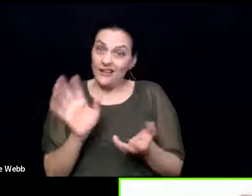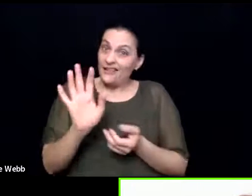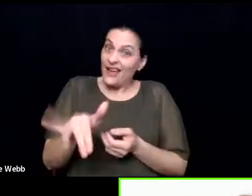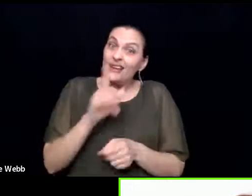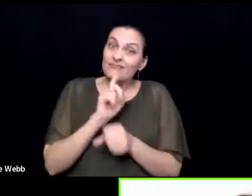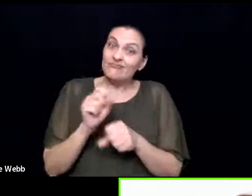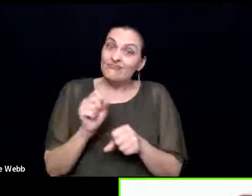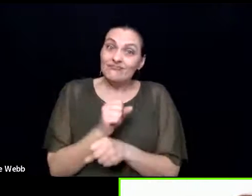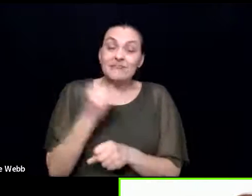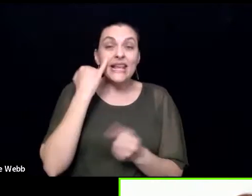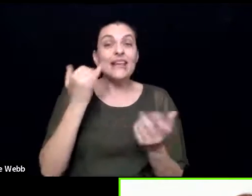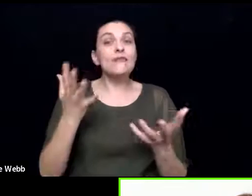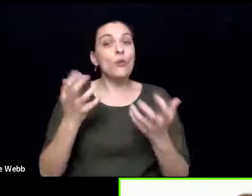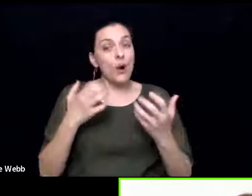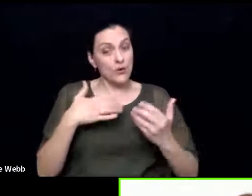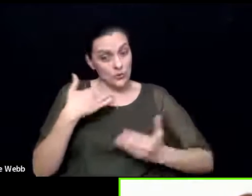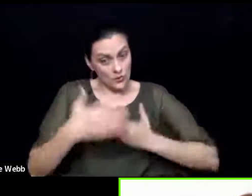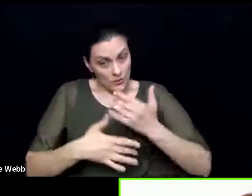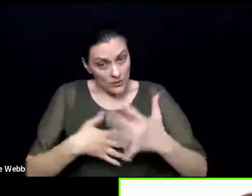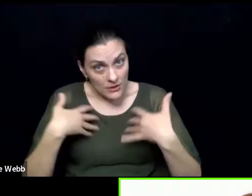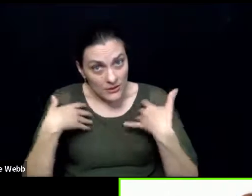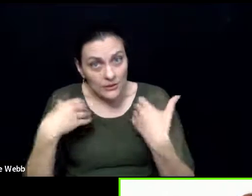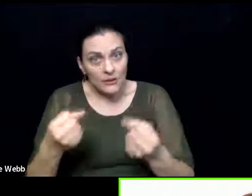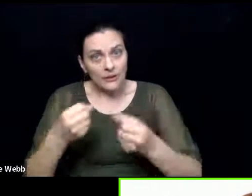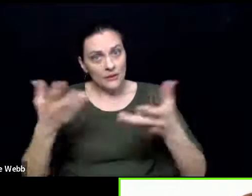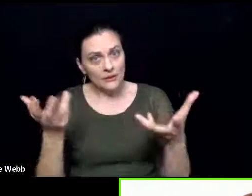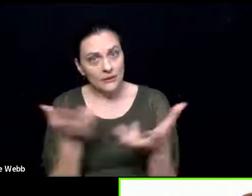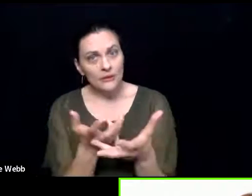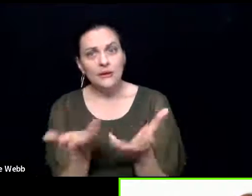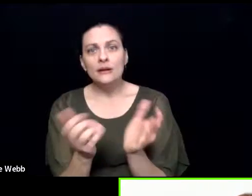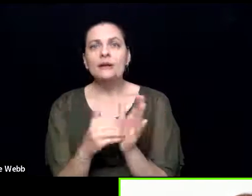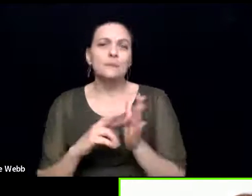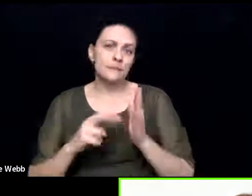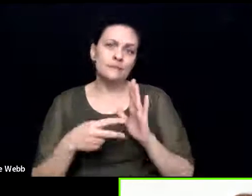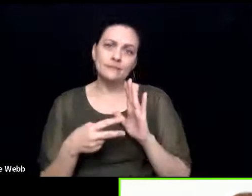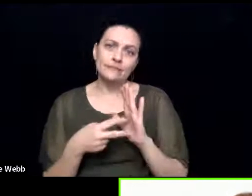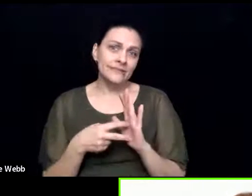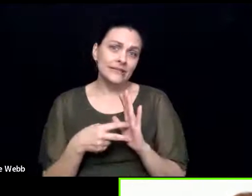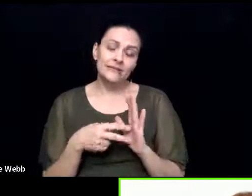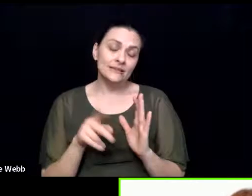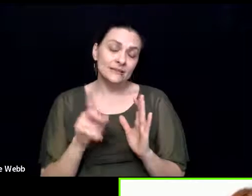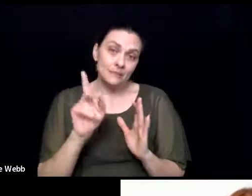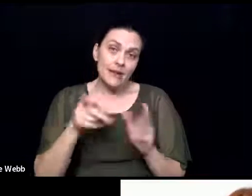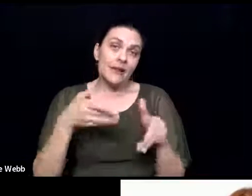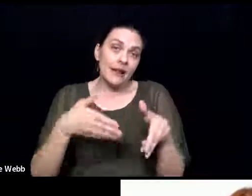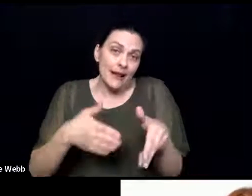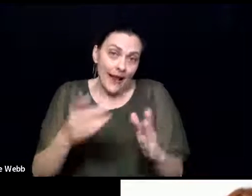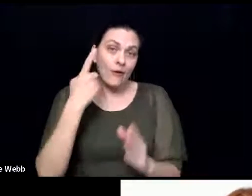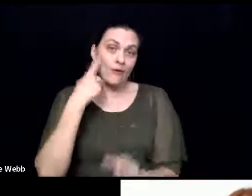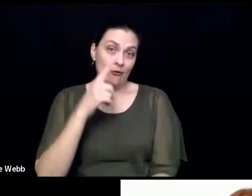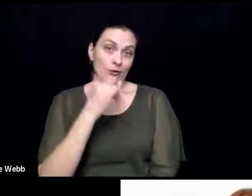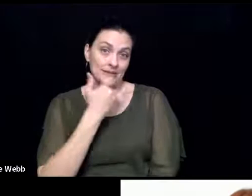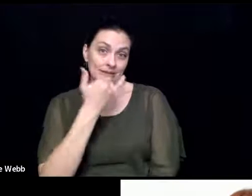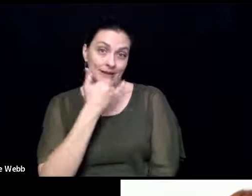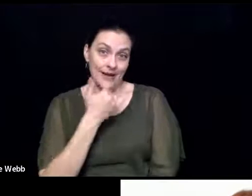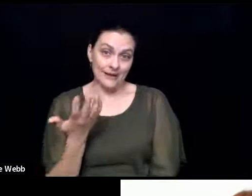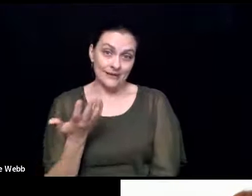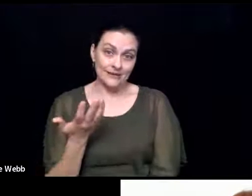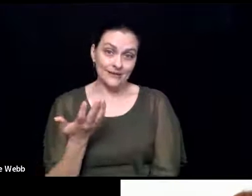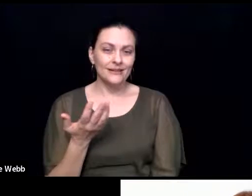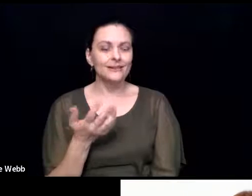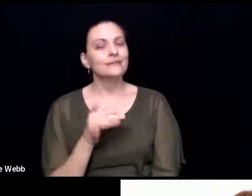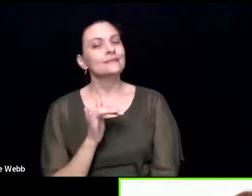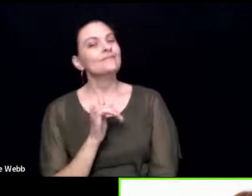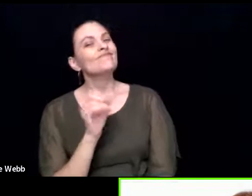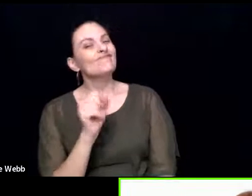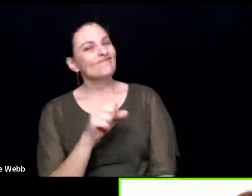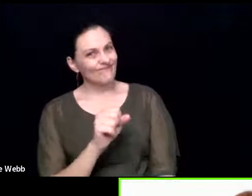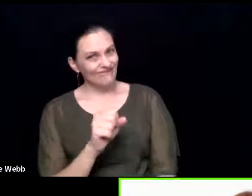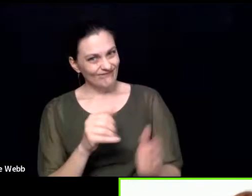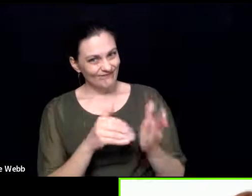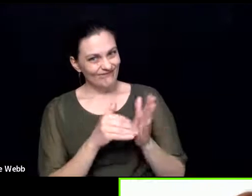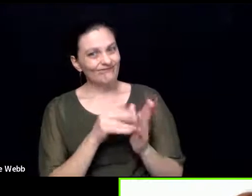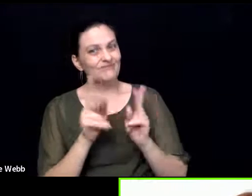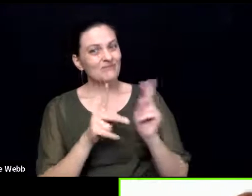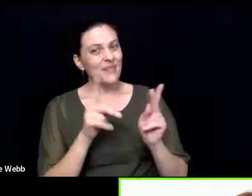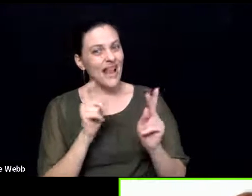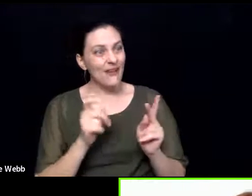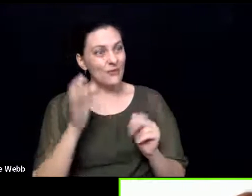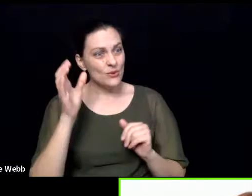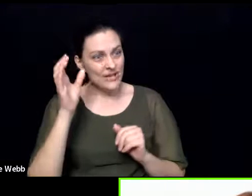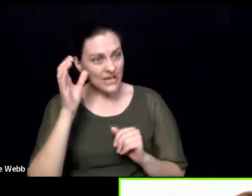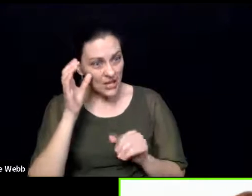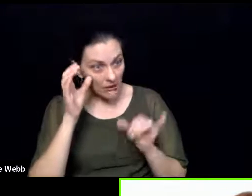allowing people to hear what they have done, apologize and learn from it and then do better.